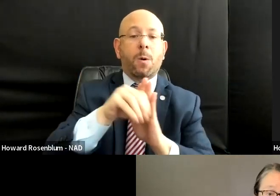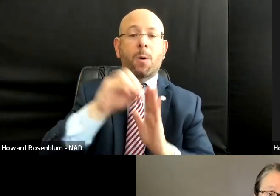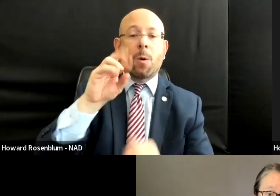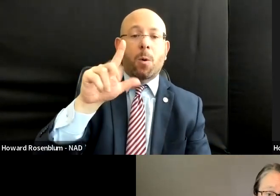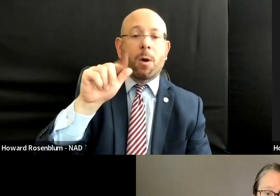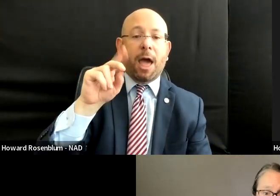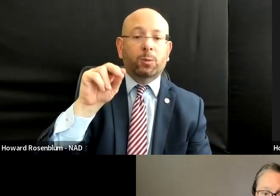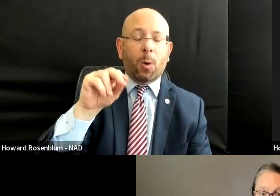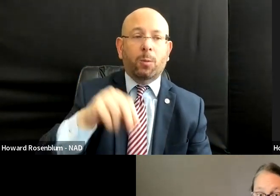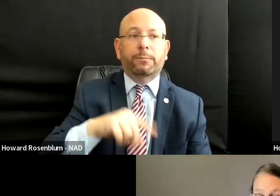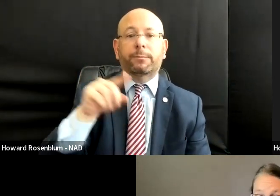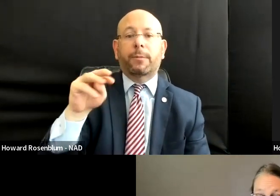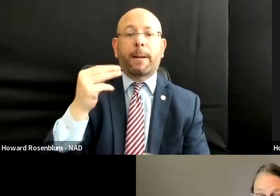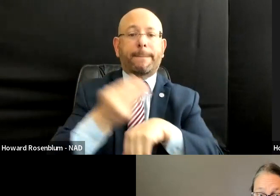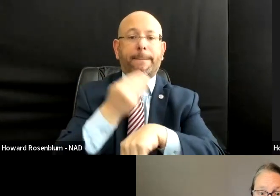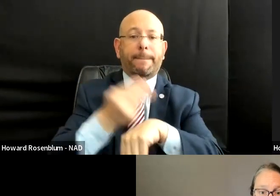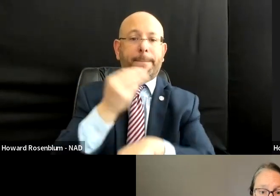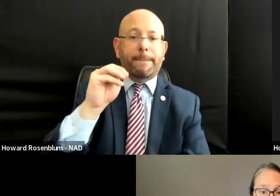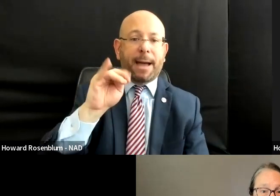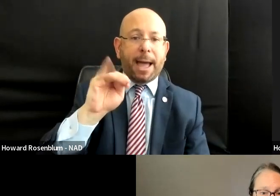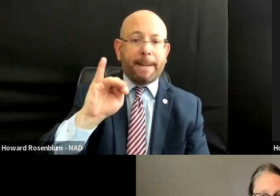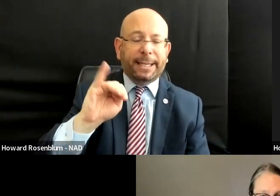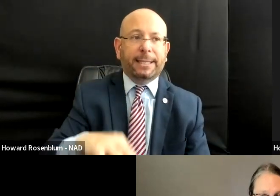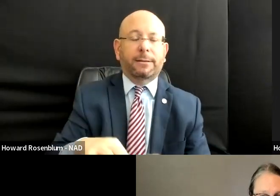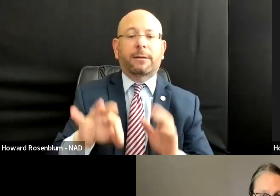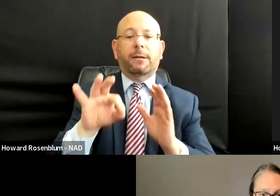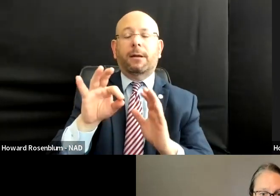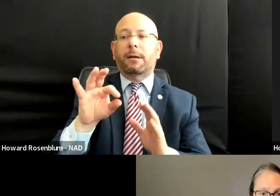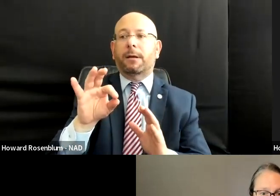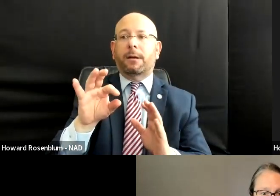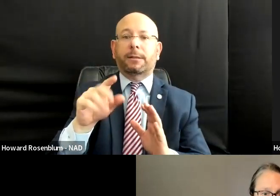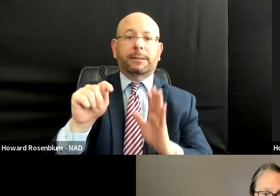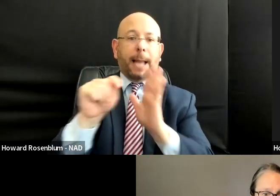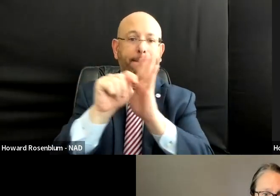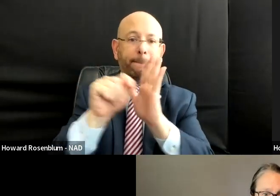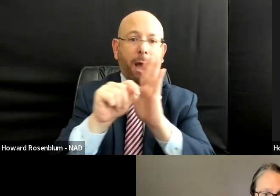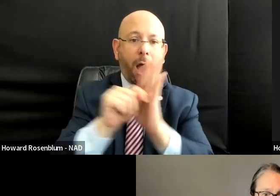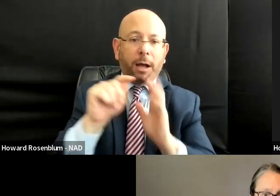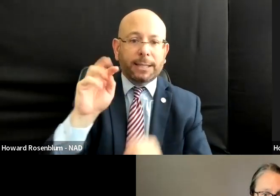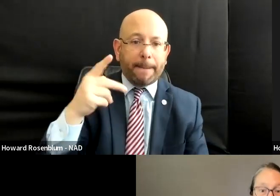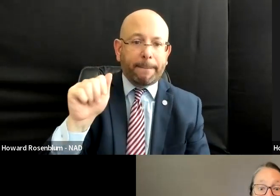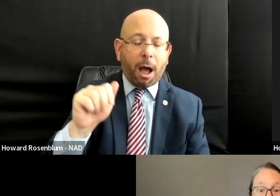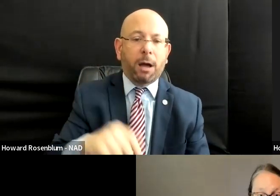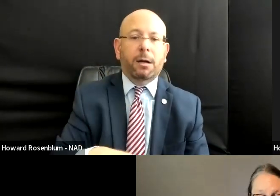Tallahassee. From Tallahassee, they had interpreters available in Tallahassee but in other city